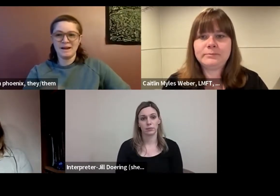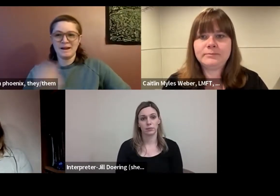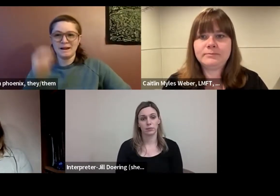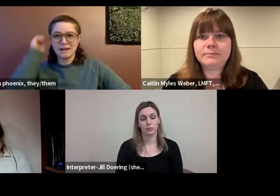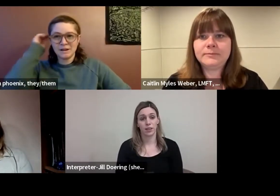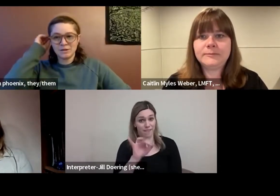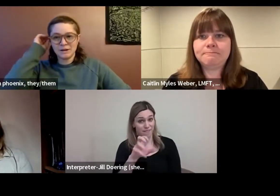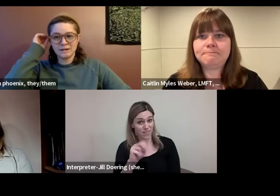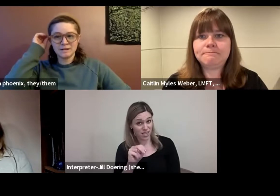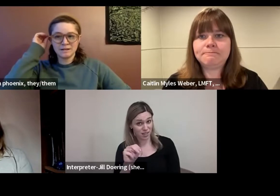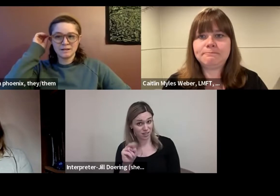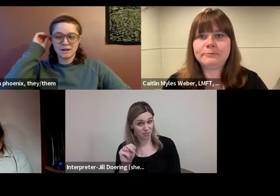Yeah, I can go next.